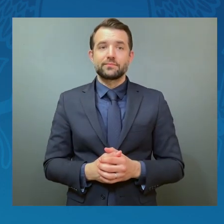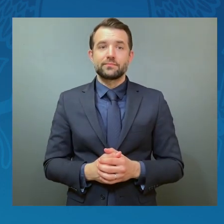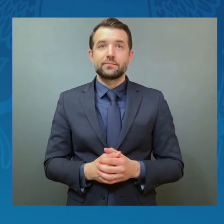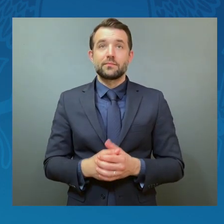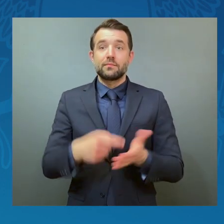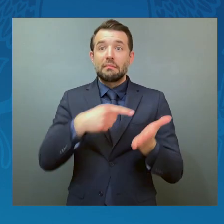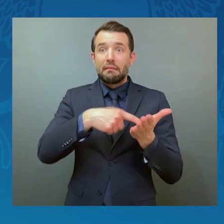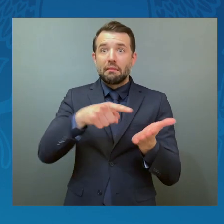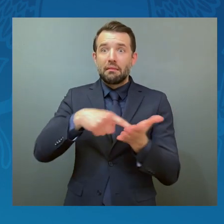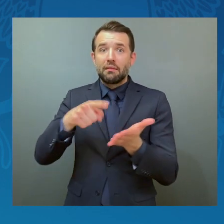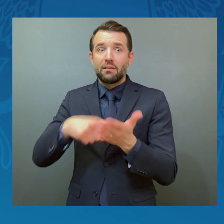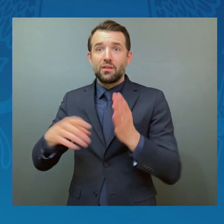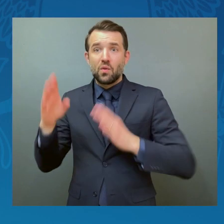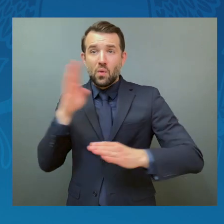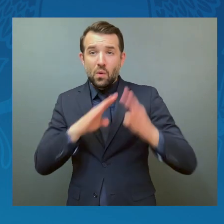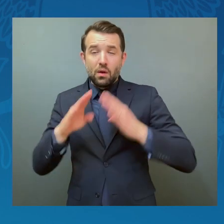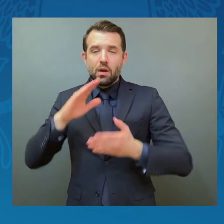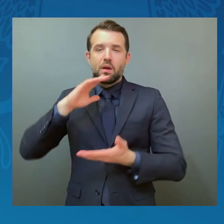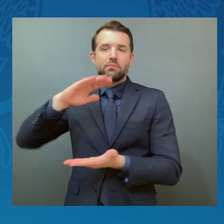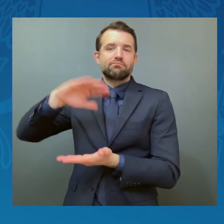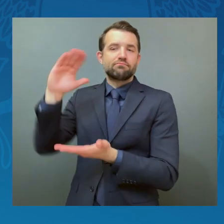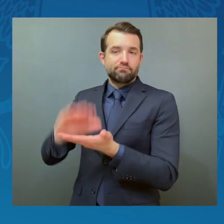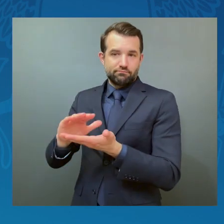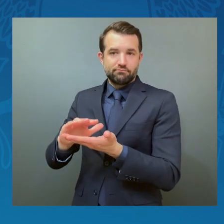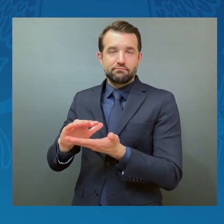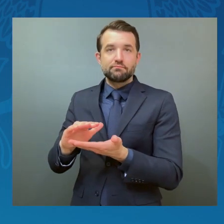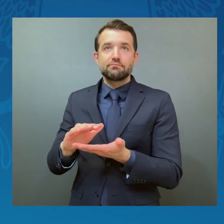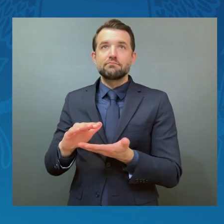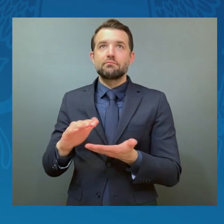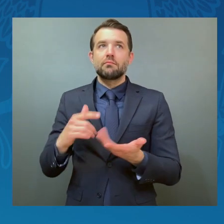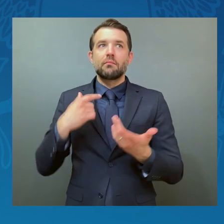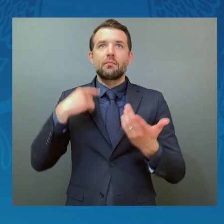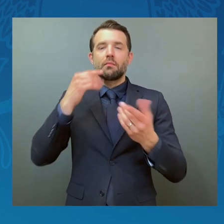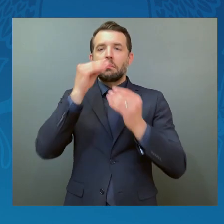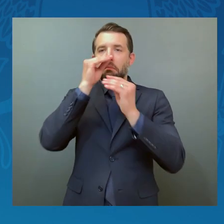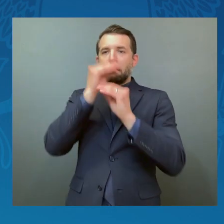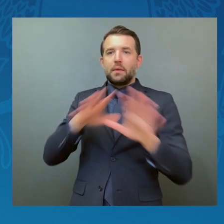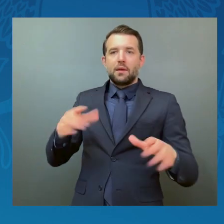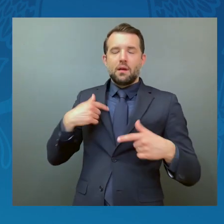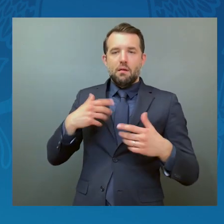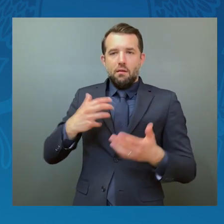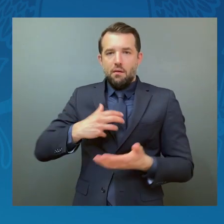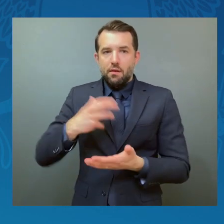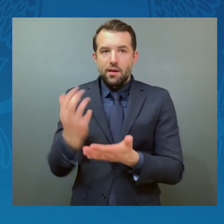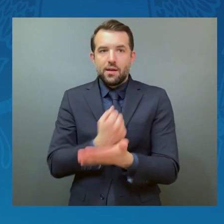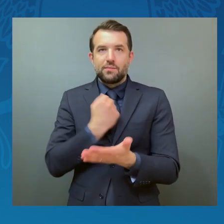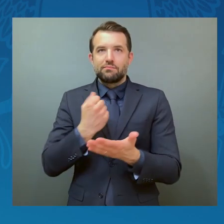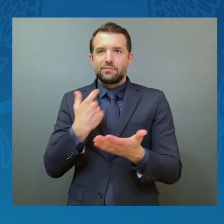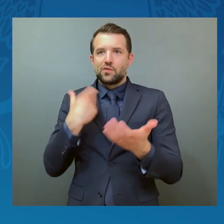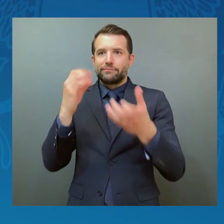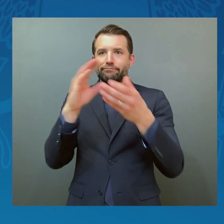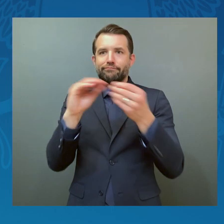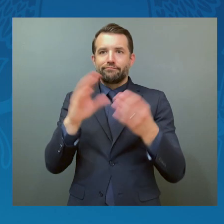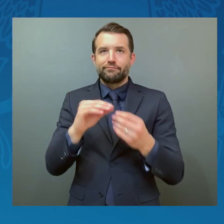I feel truly blessed for this opportunity to share my story with you. And I am honored to introduce Madam Vice-President Kamala Harris,